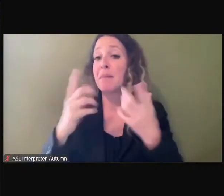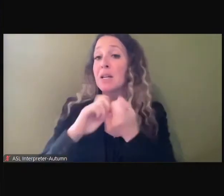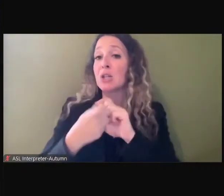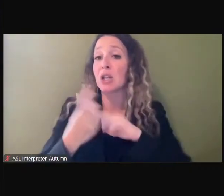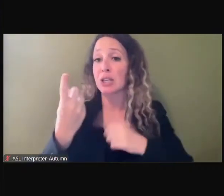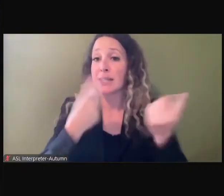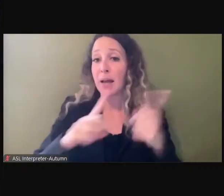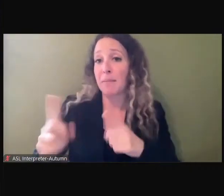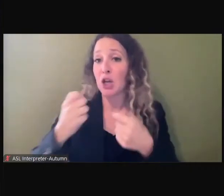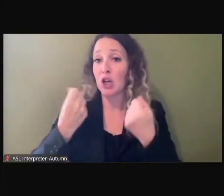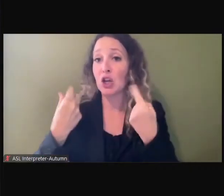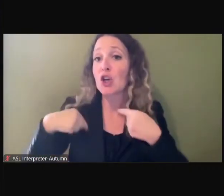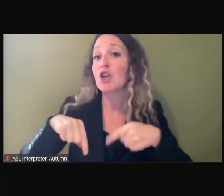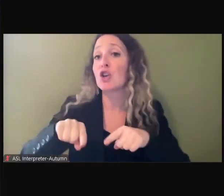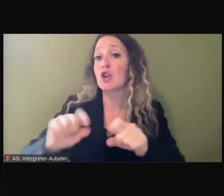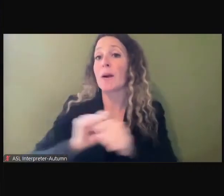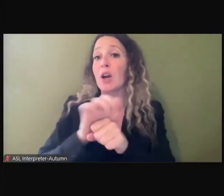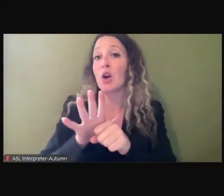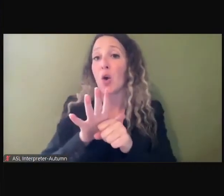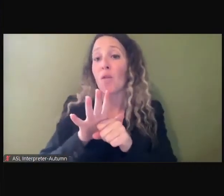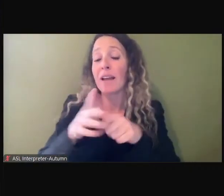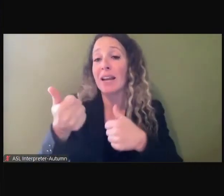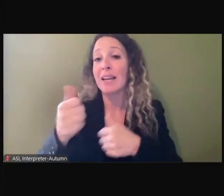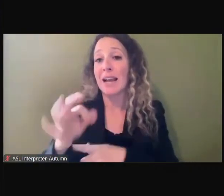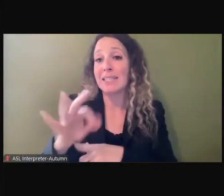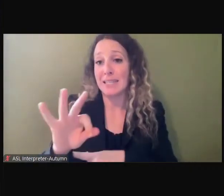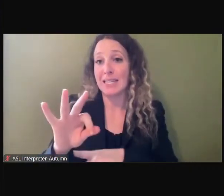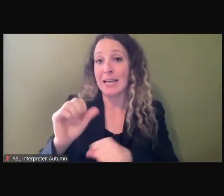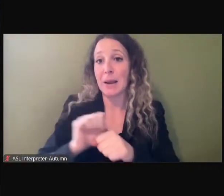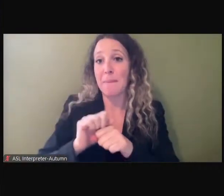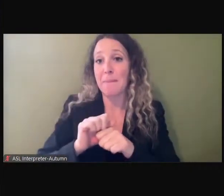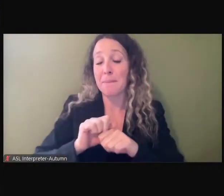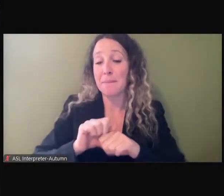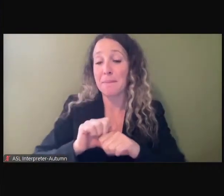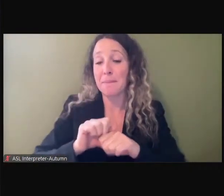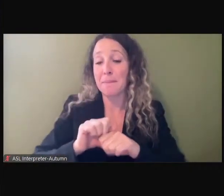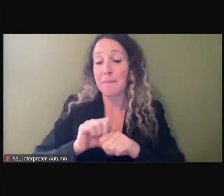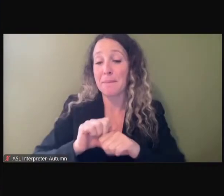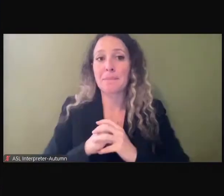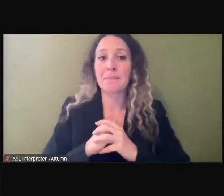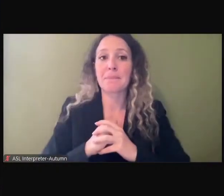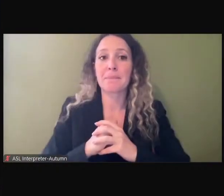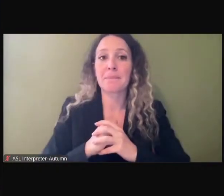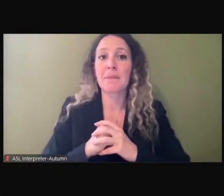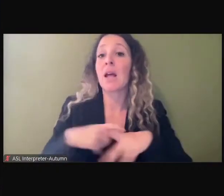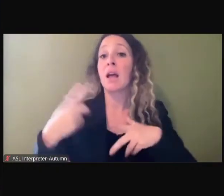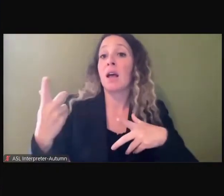during the COVID-19 pandemic. These issues include remote prescribing of controlled substances,